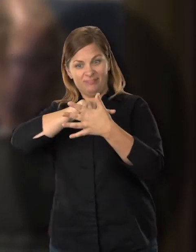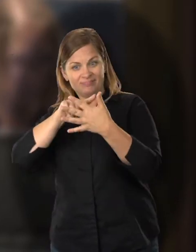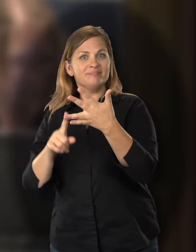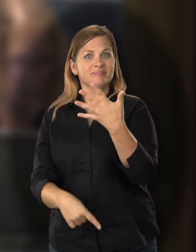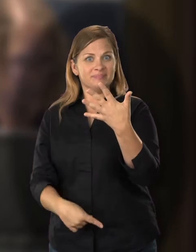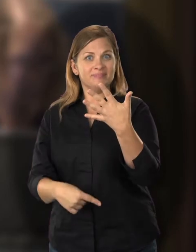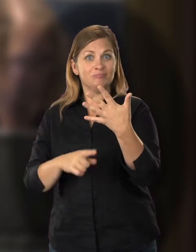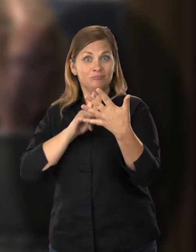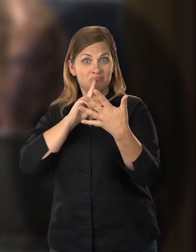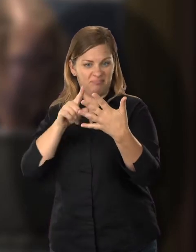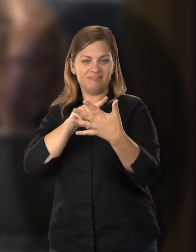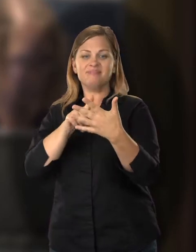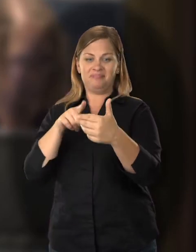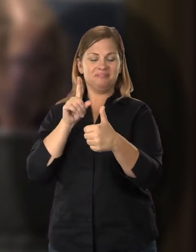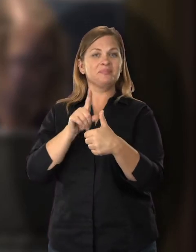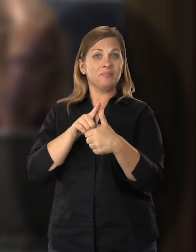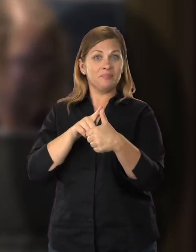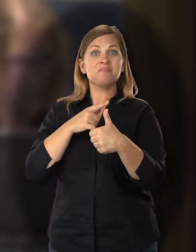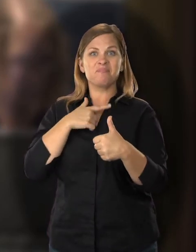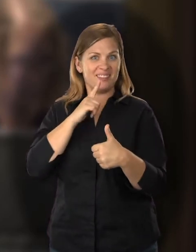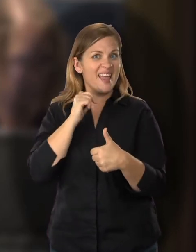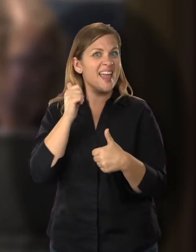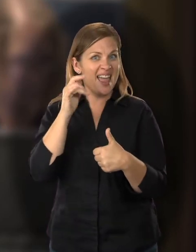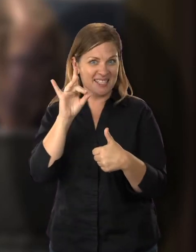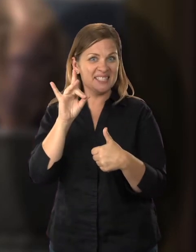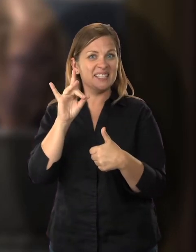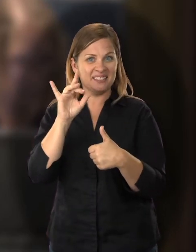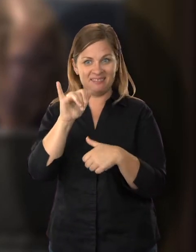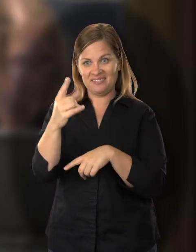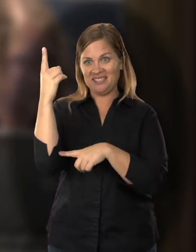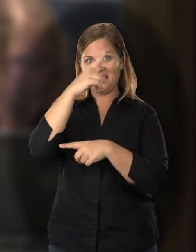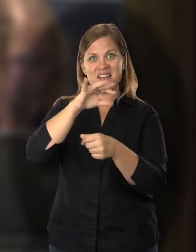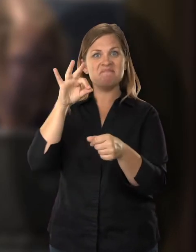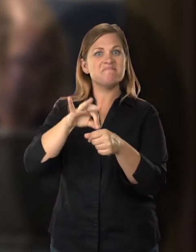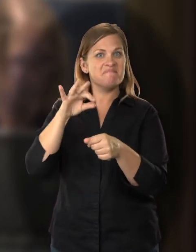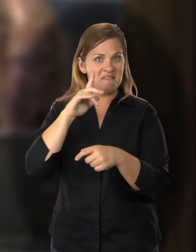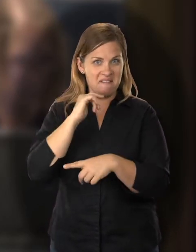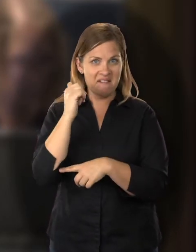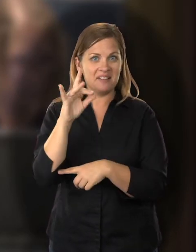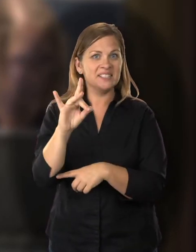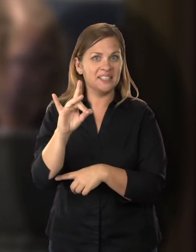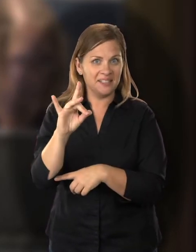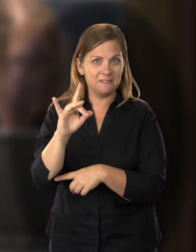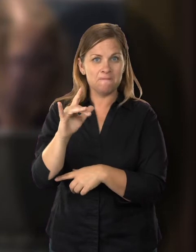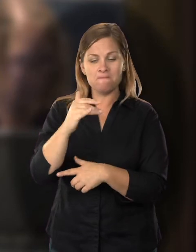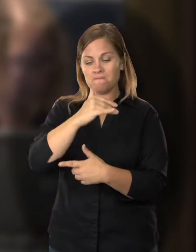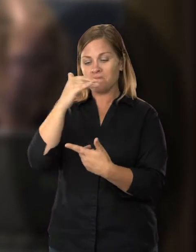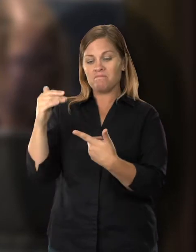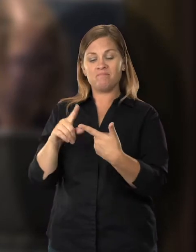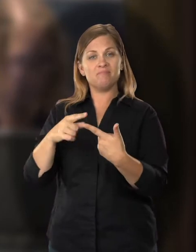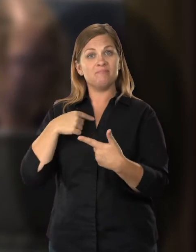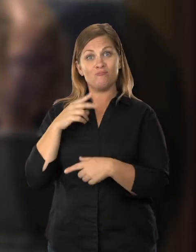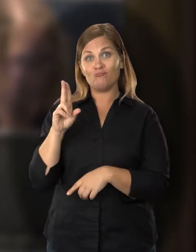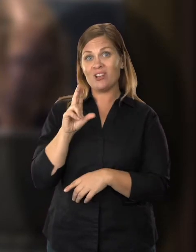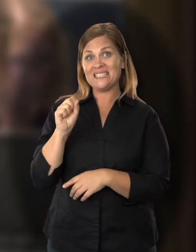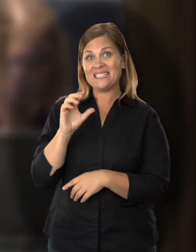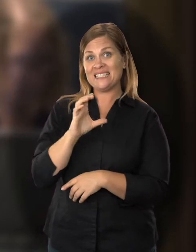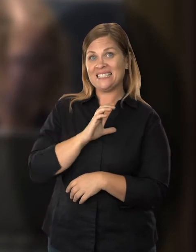that you are eligible to vote in Minnesota. The oath says, I certify that I: